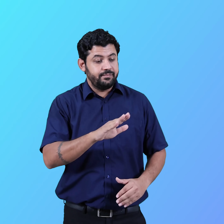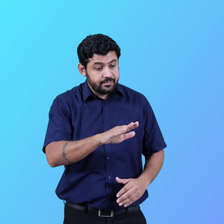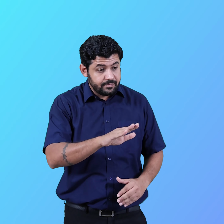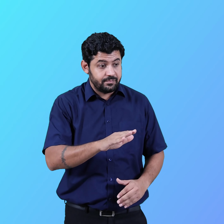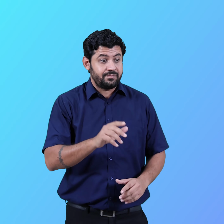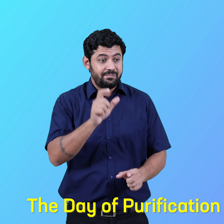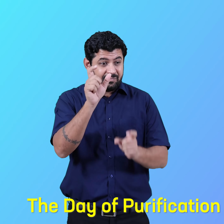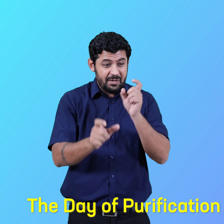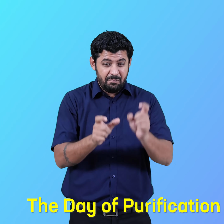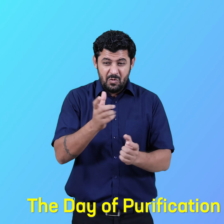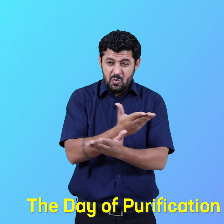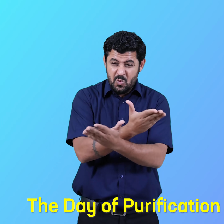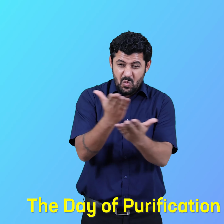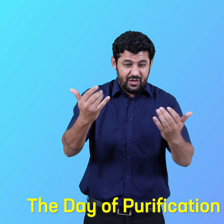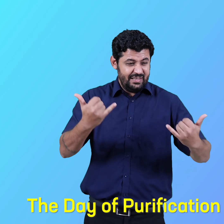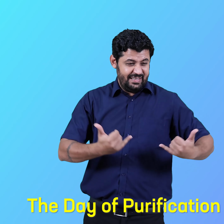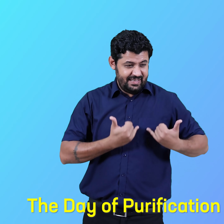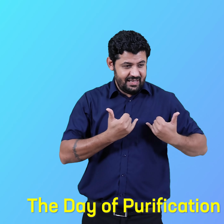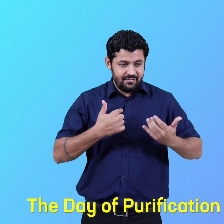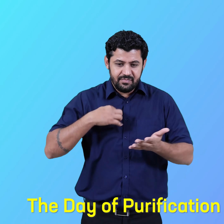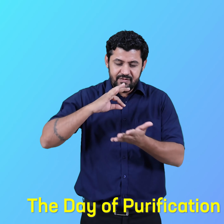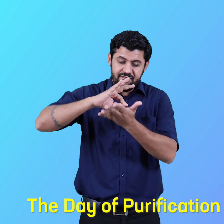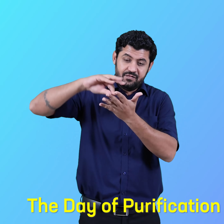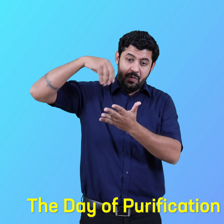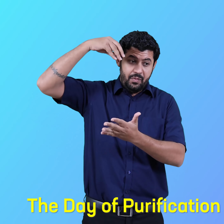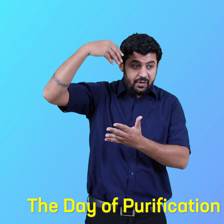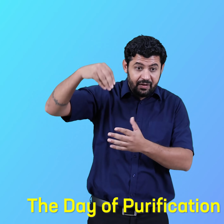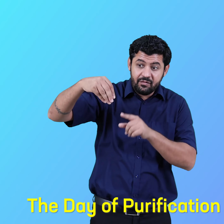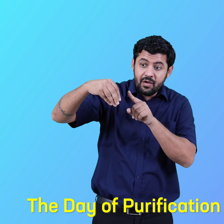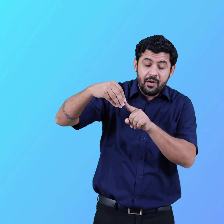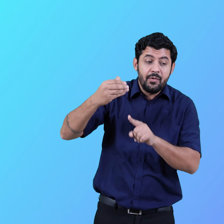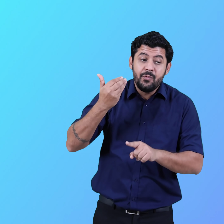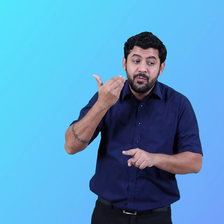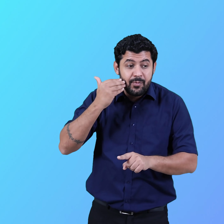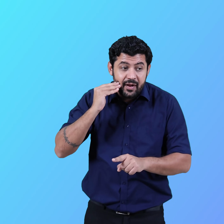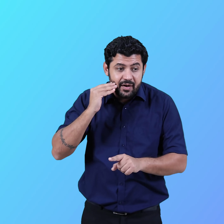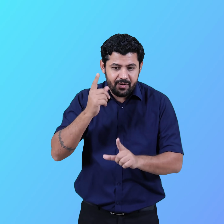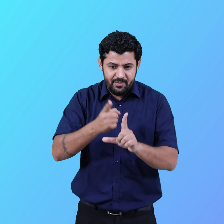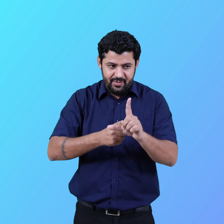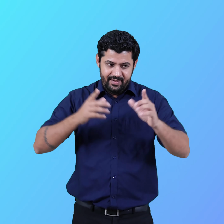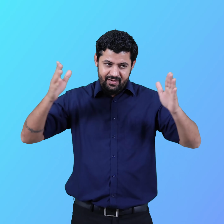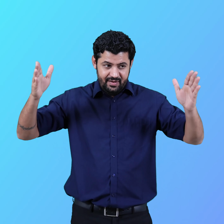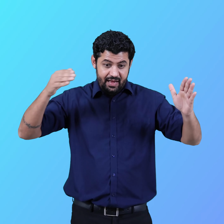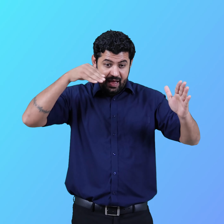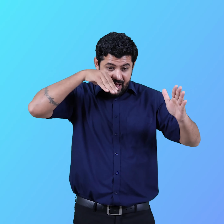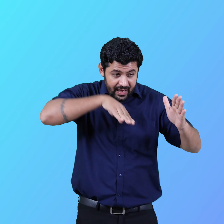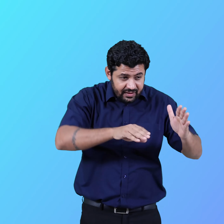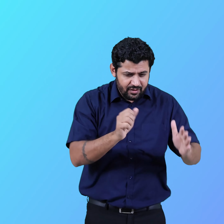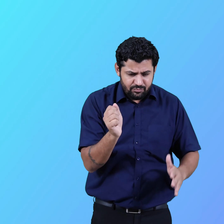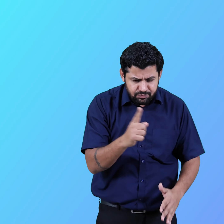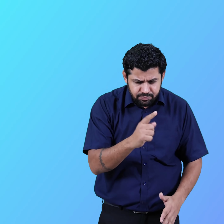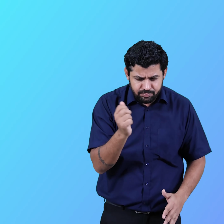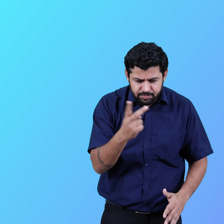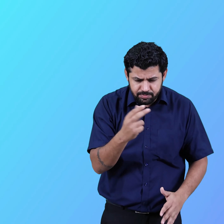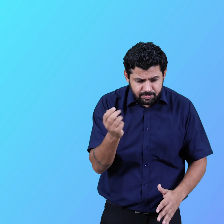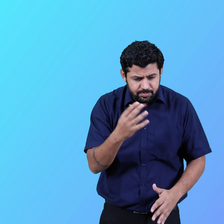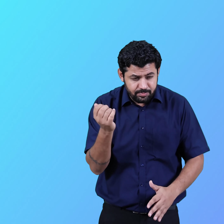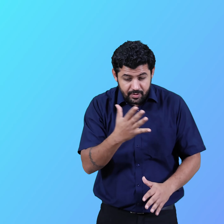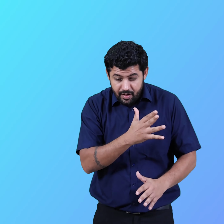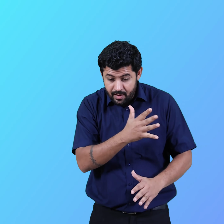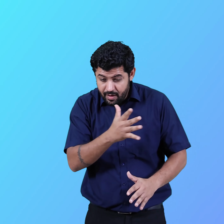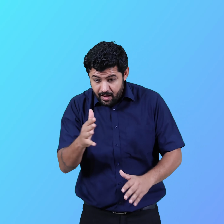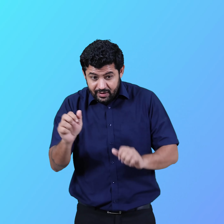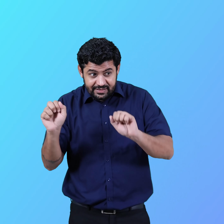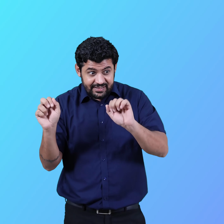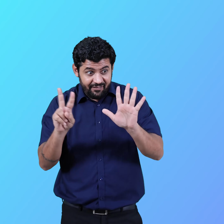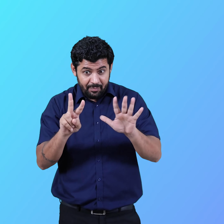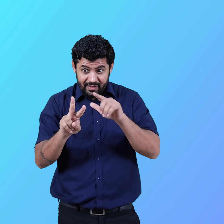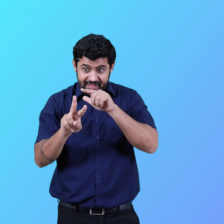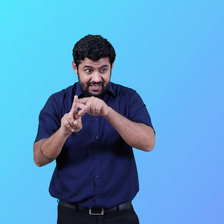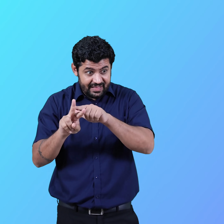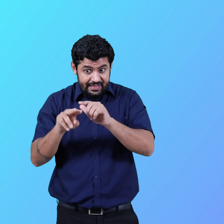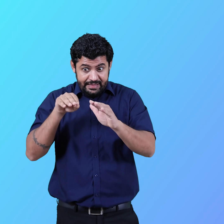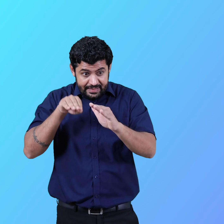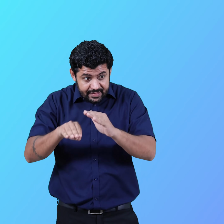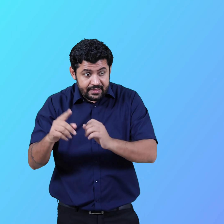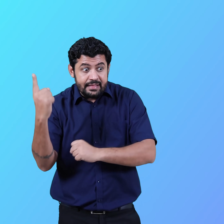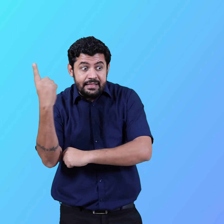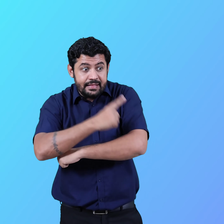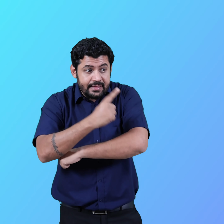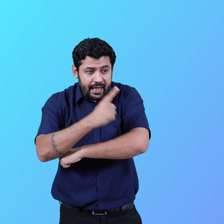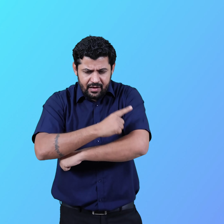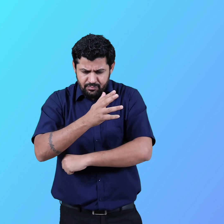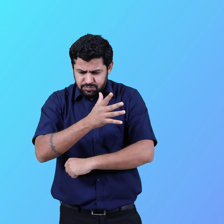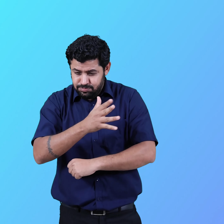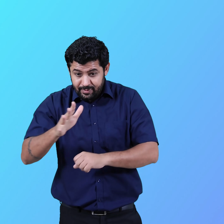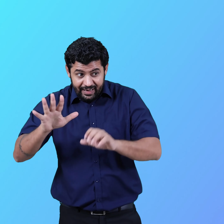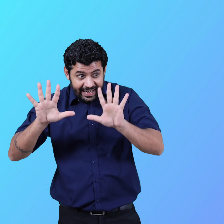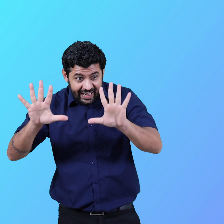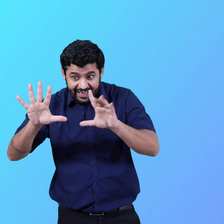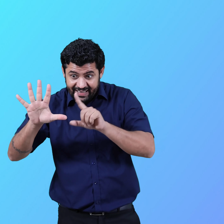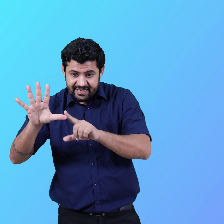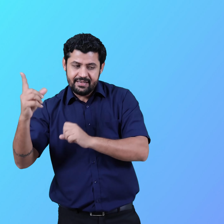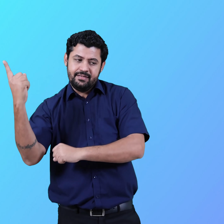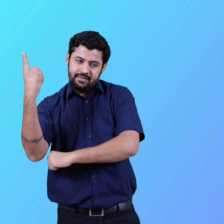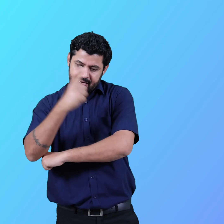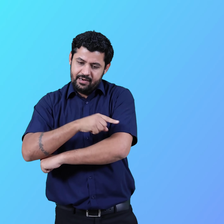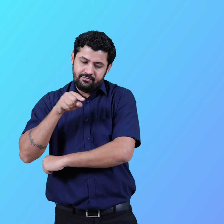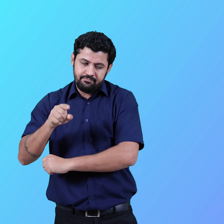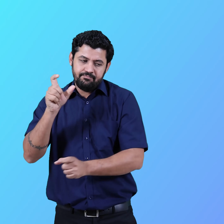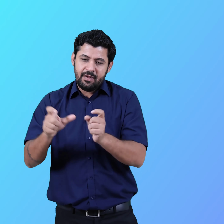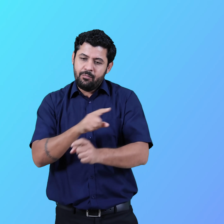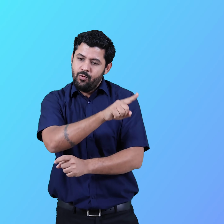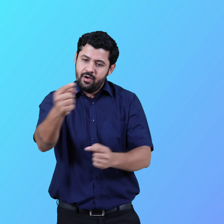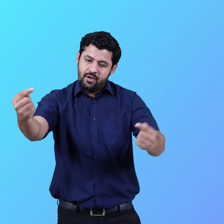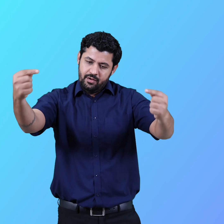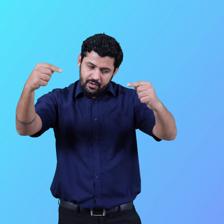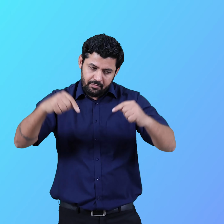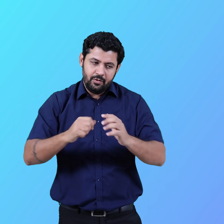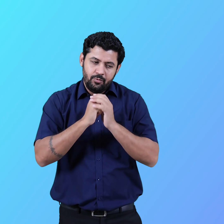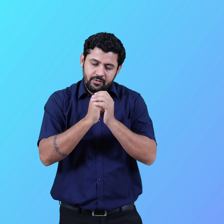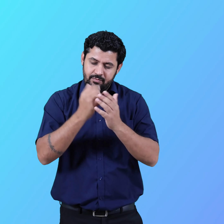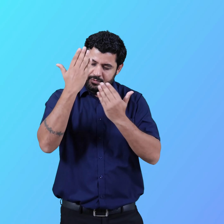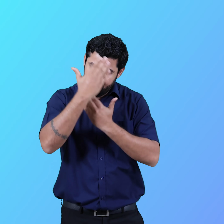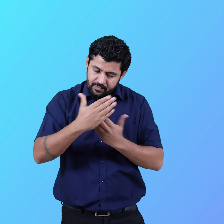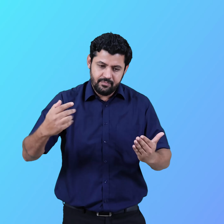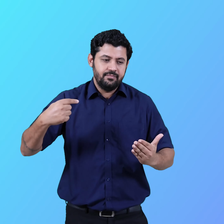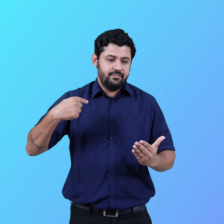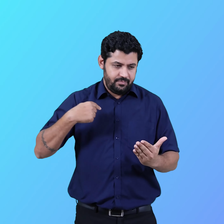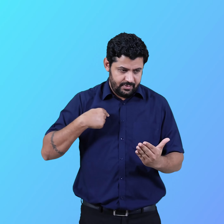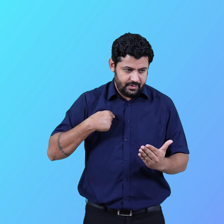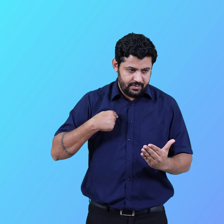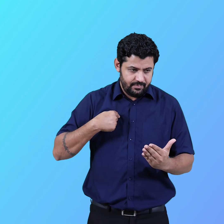“The Day of Purification will be on the tenth day of the seventh month. There will be a holy meeting.